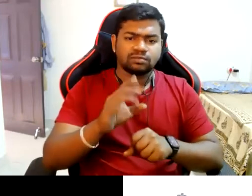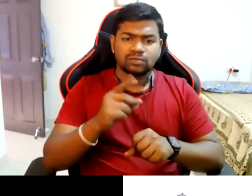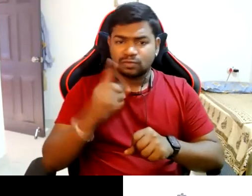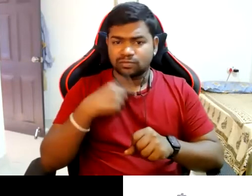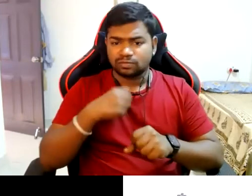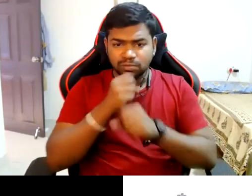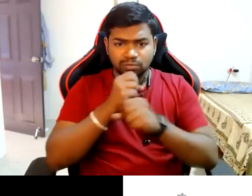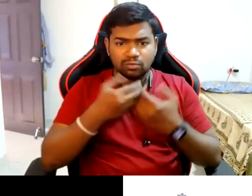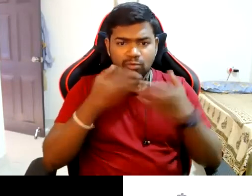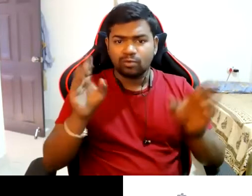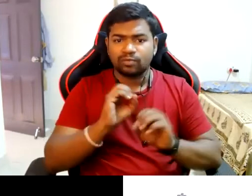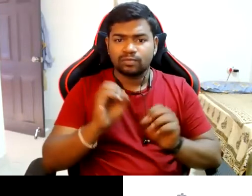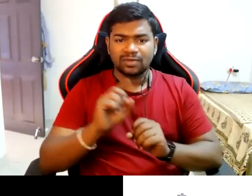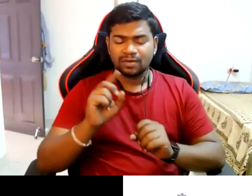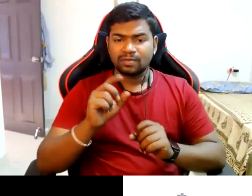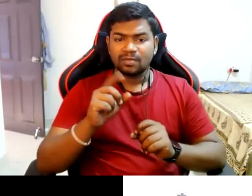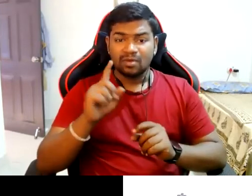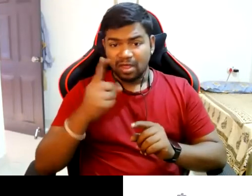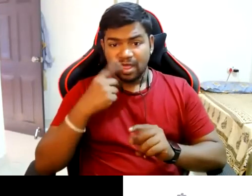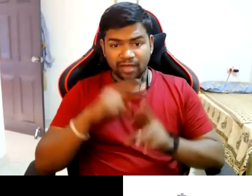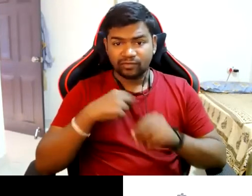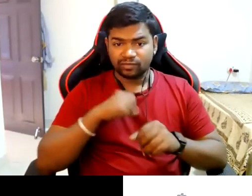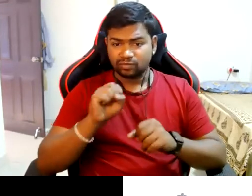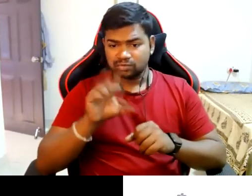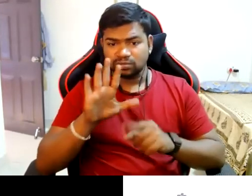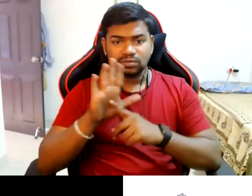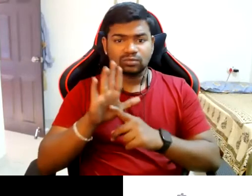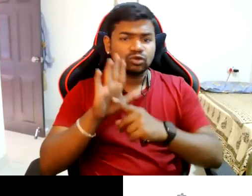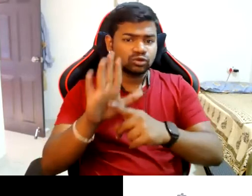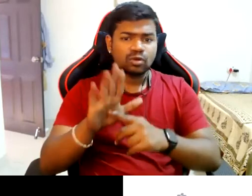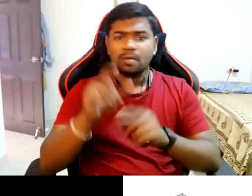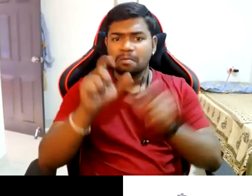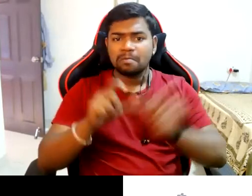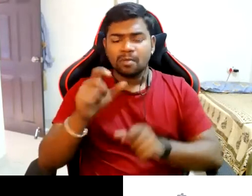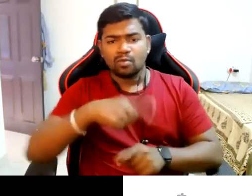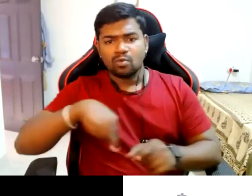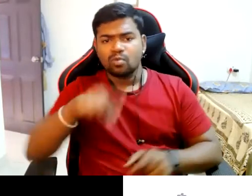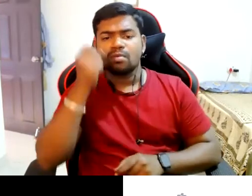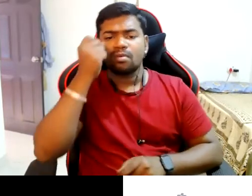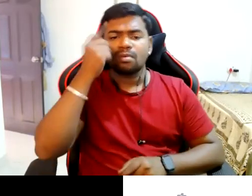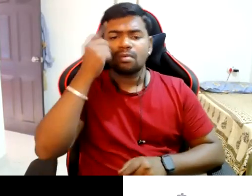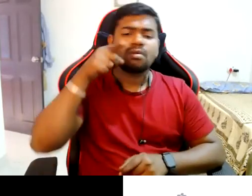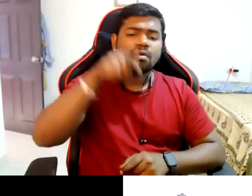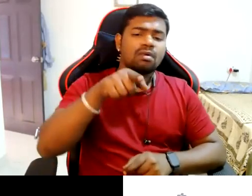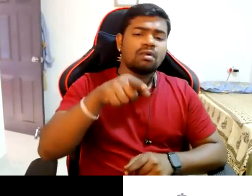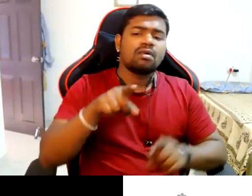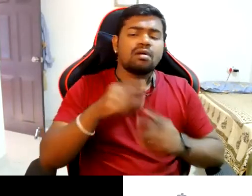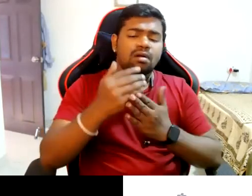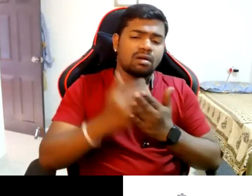At some situation it had to disclose your disability. but in some situation you have to hide your disability.